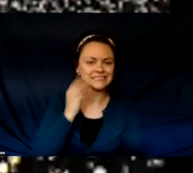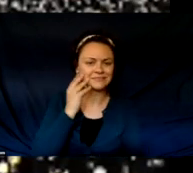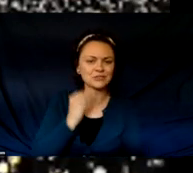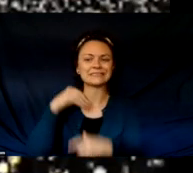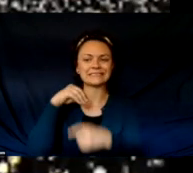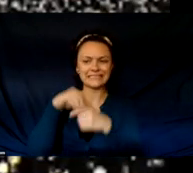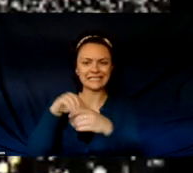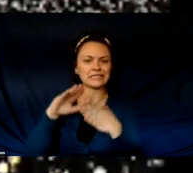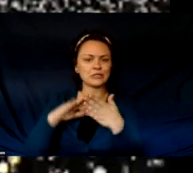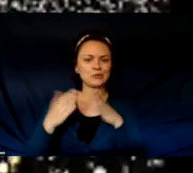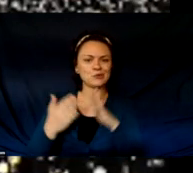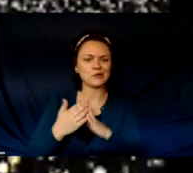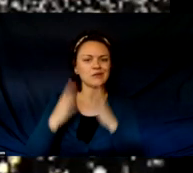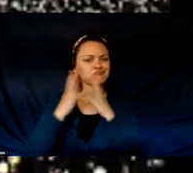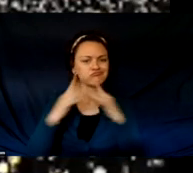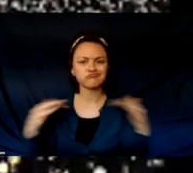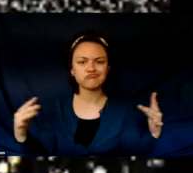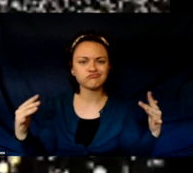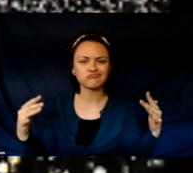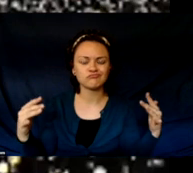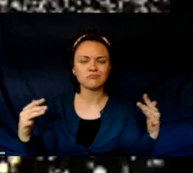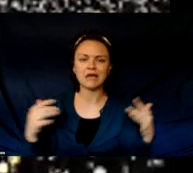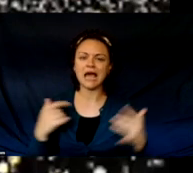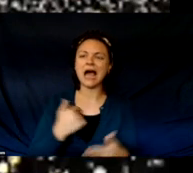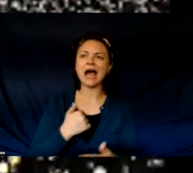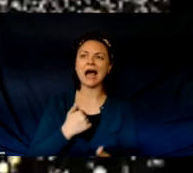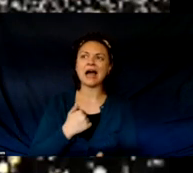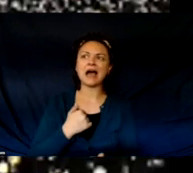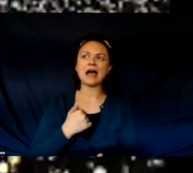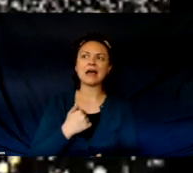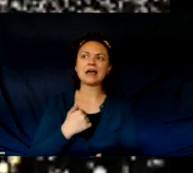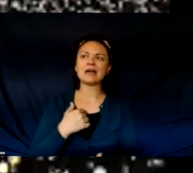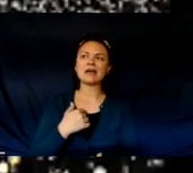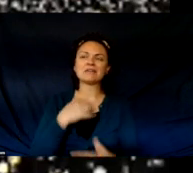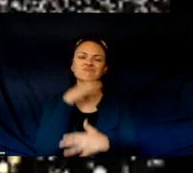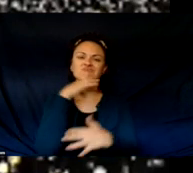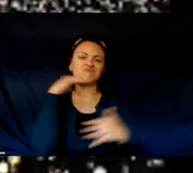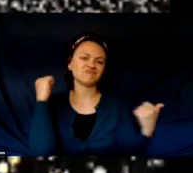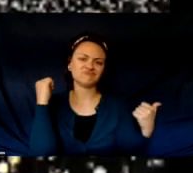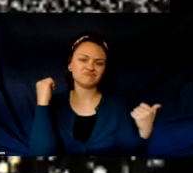I was so over having again,